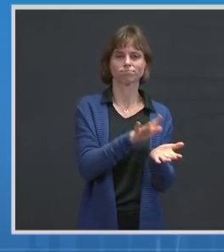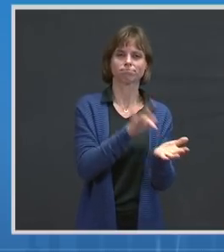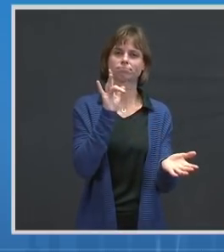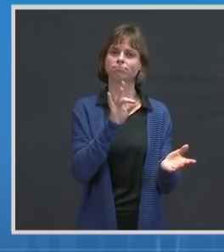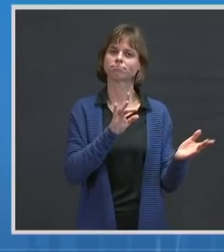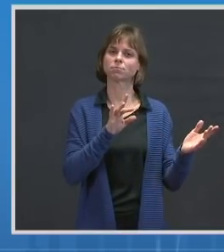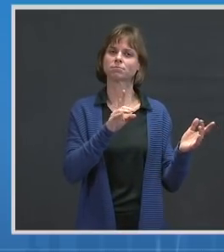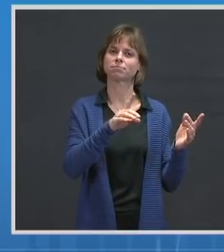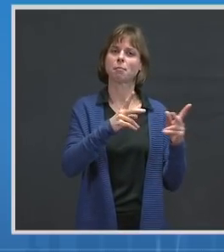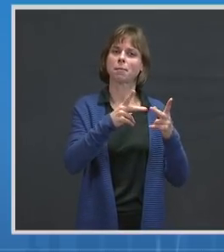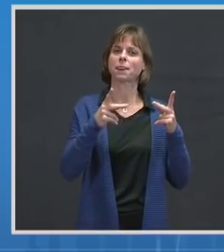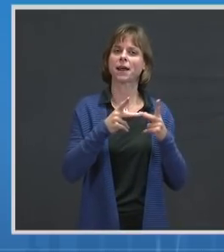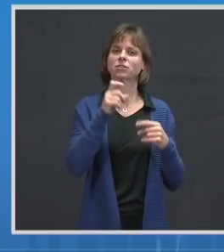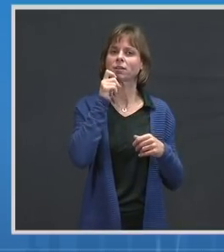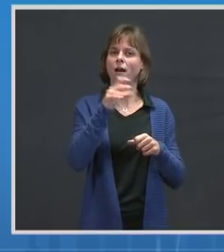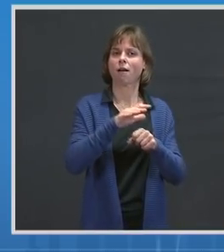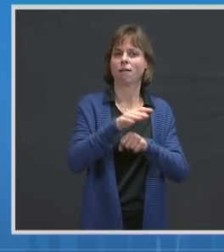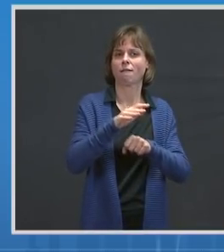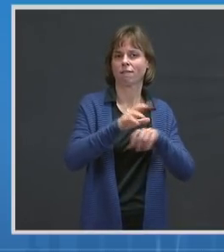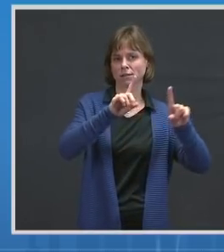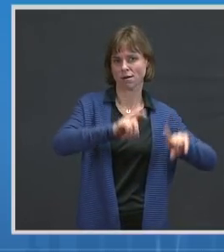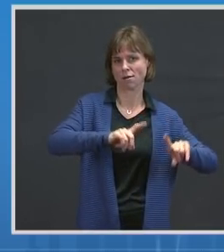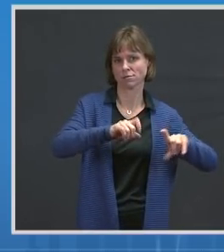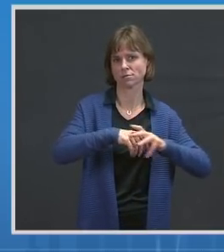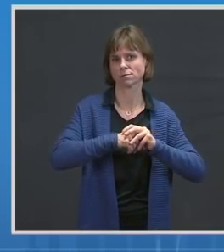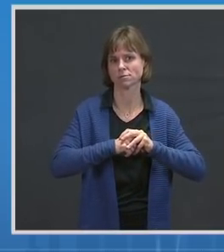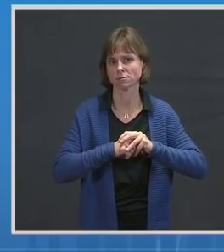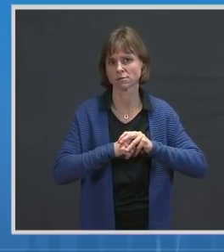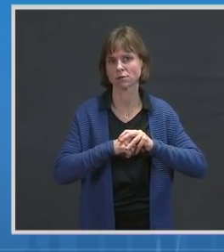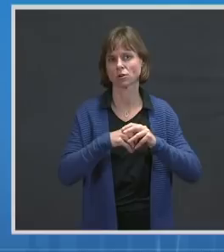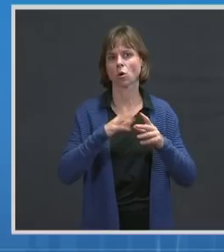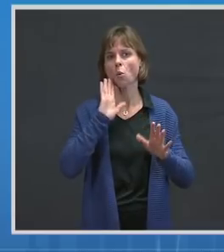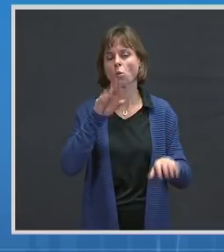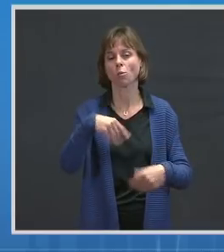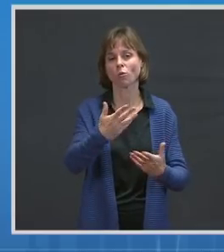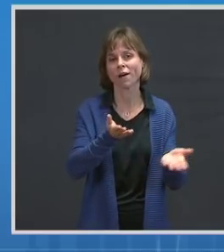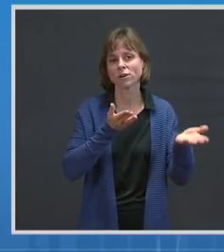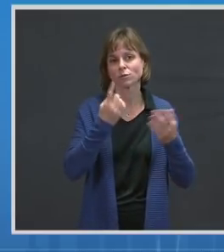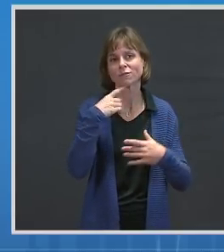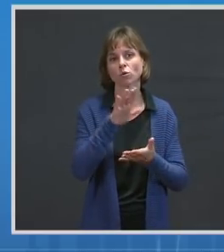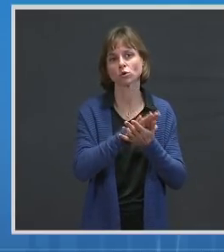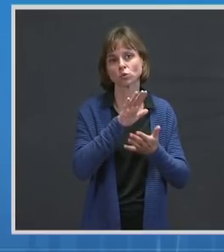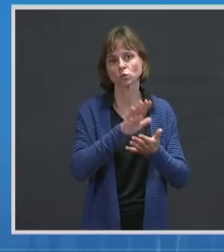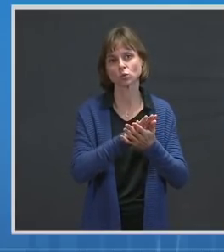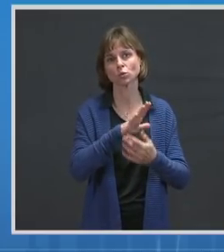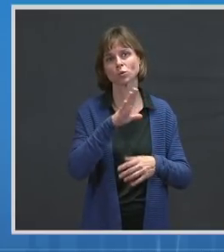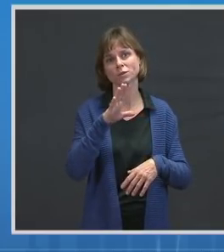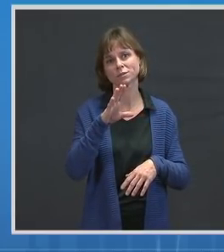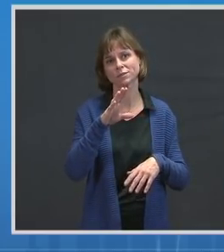They'll use that capacity to support schools, underserved communities, and congregate settings. Too often, testing can be hard